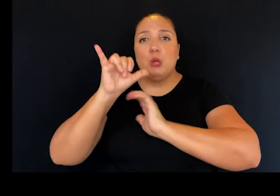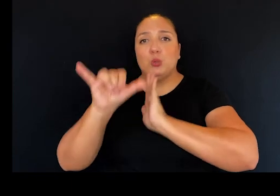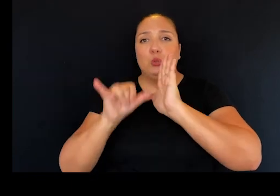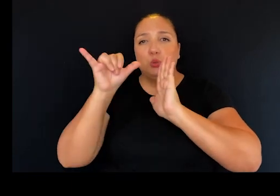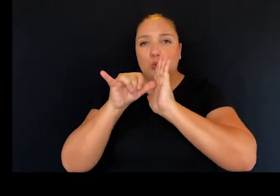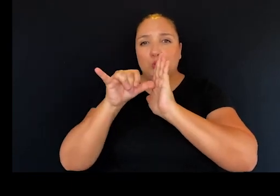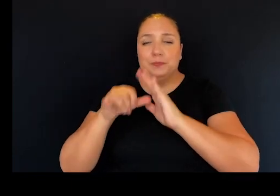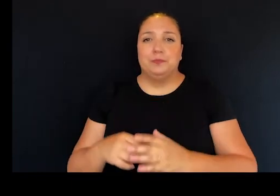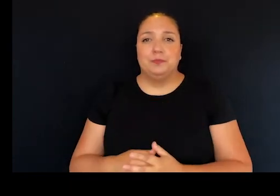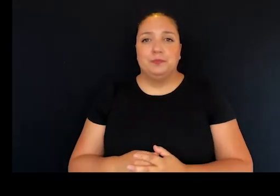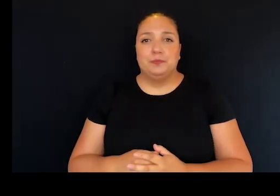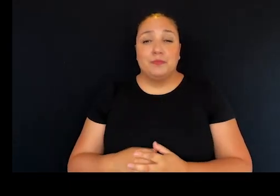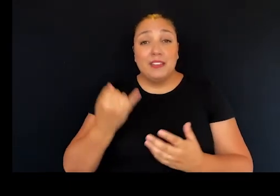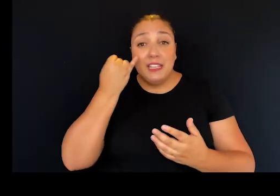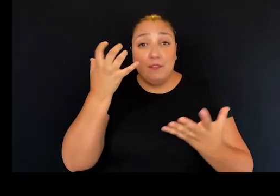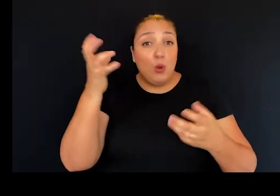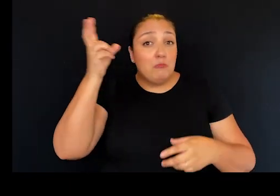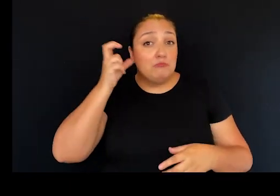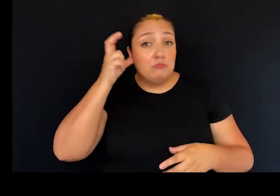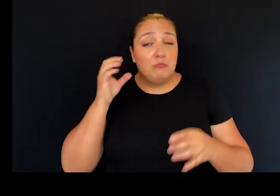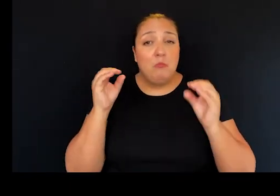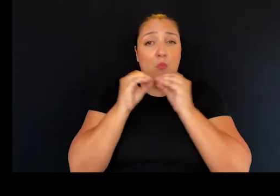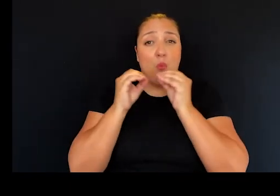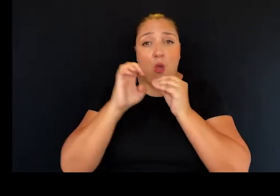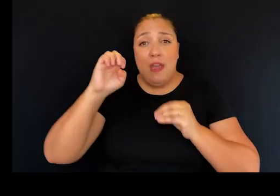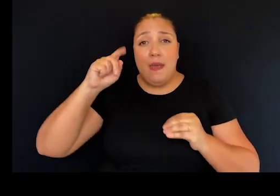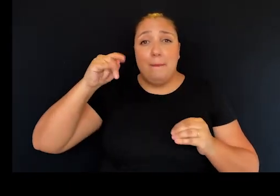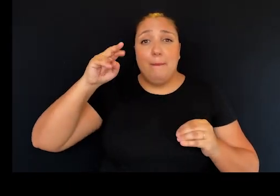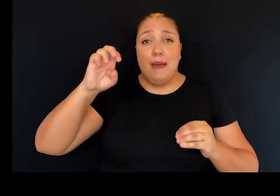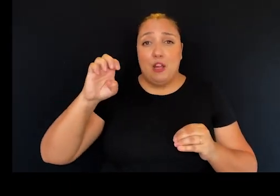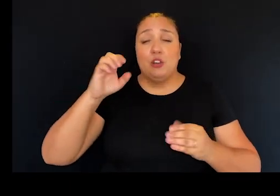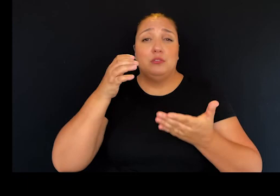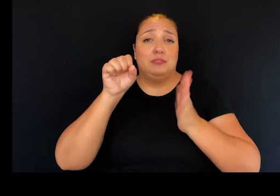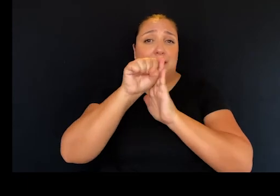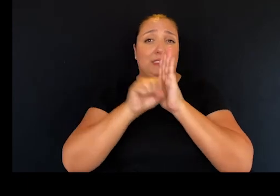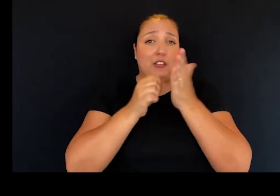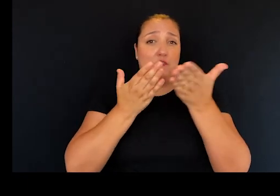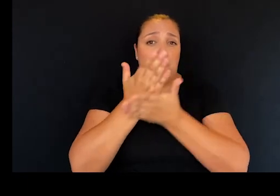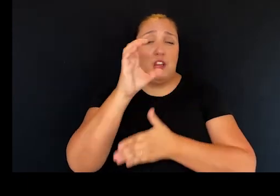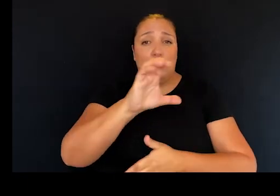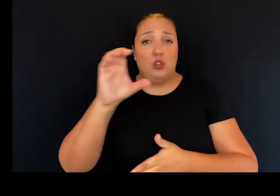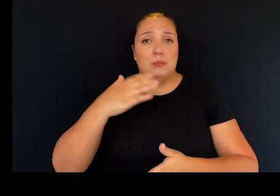To listen to more Empire State of Rights: Closed Captioned, follow us on Apple Podcast and Spotify.